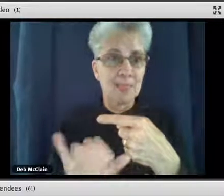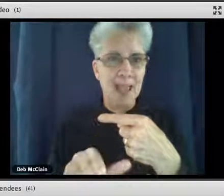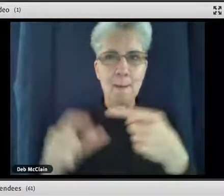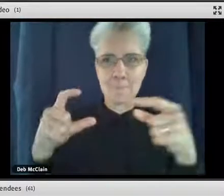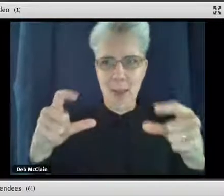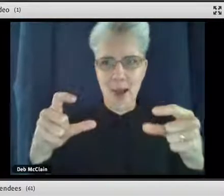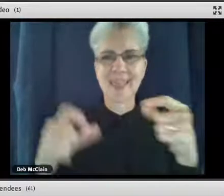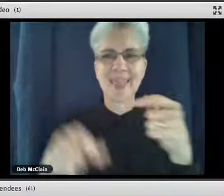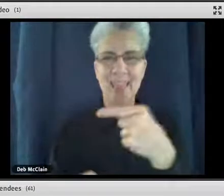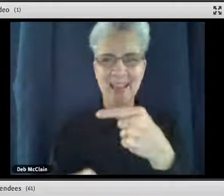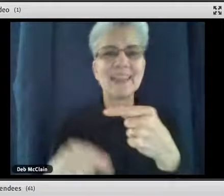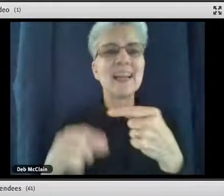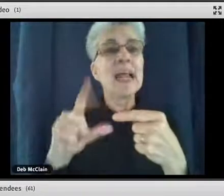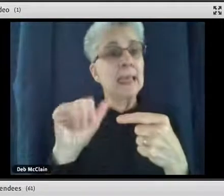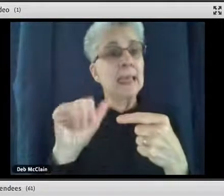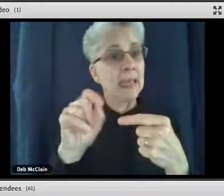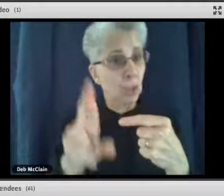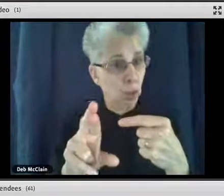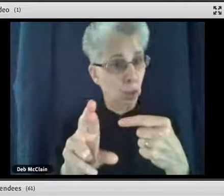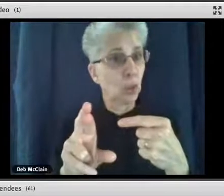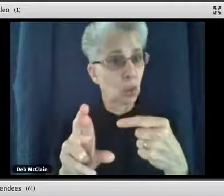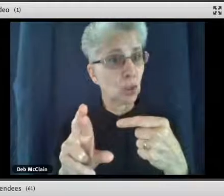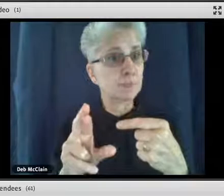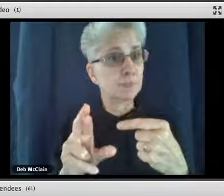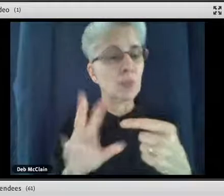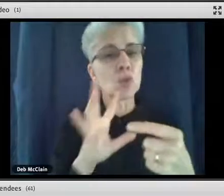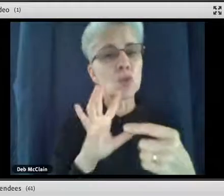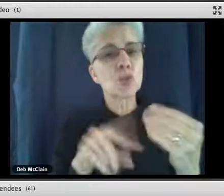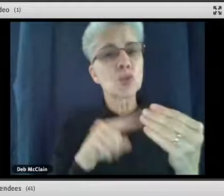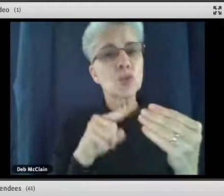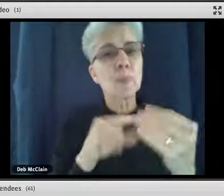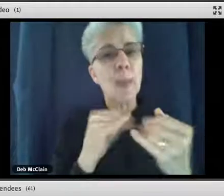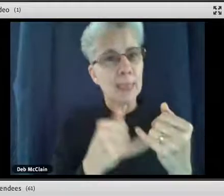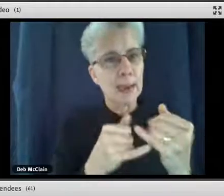There's my box. The leader, which we just talked about on the last slide,